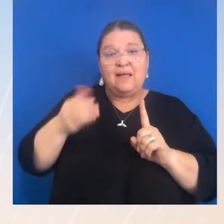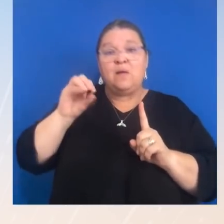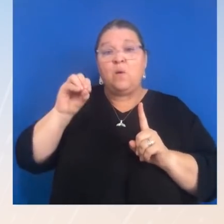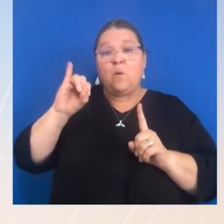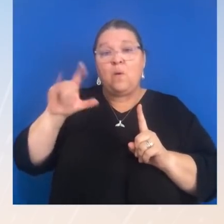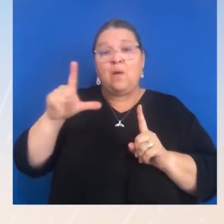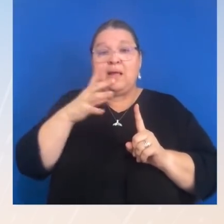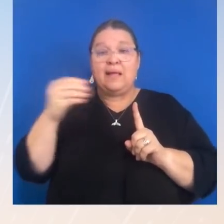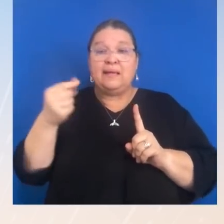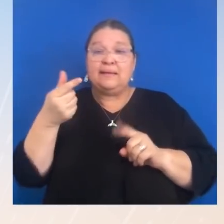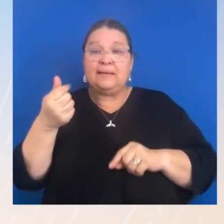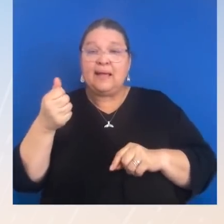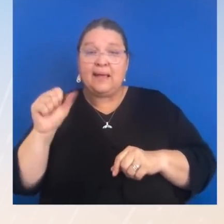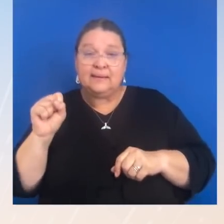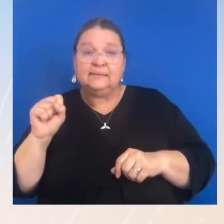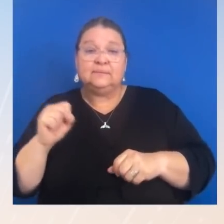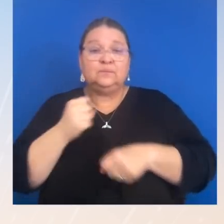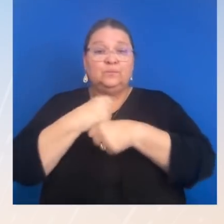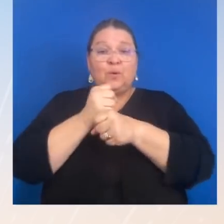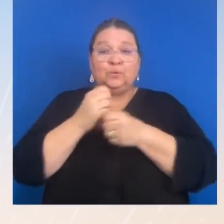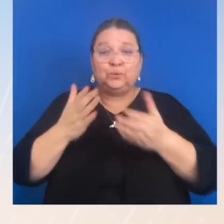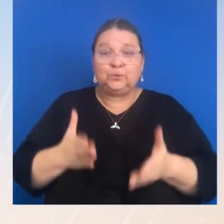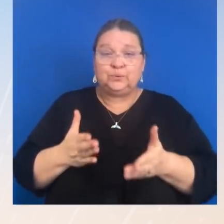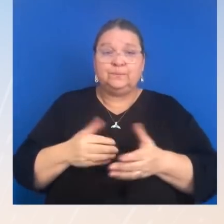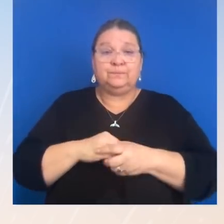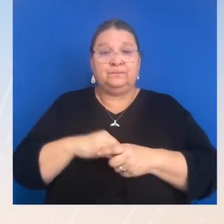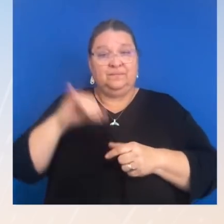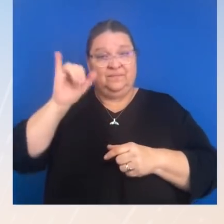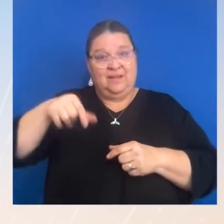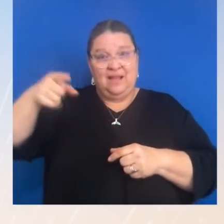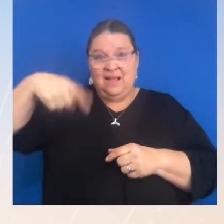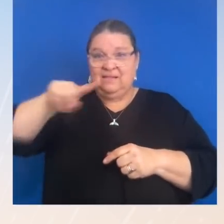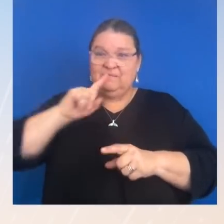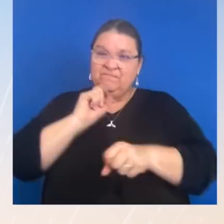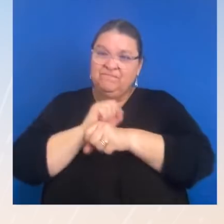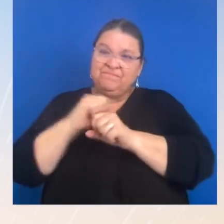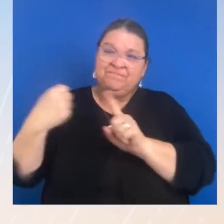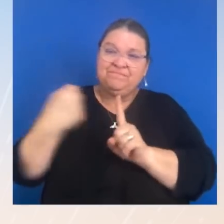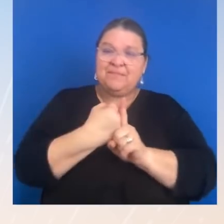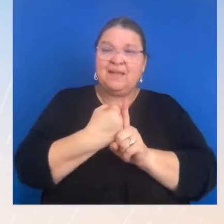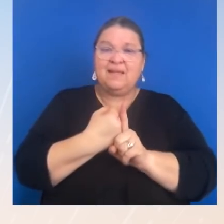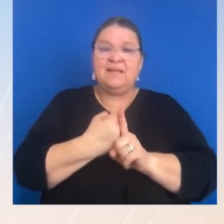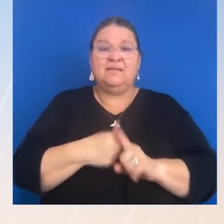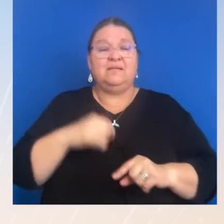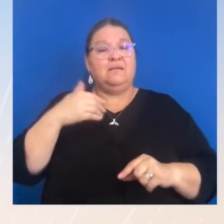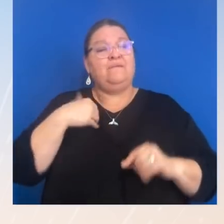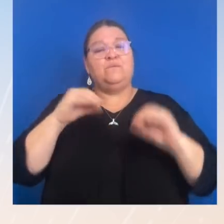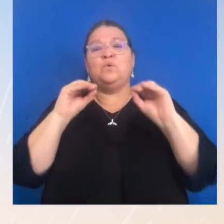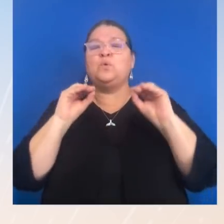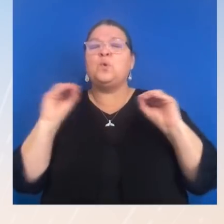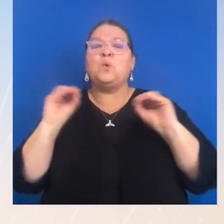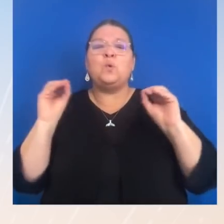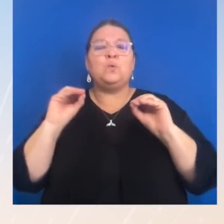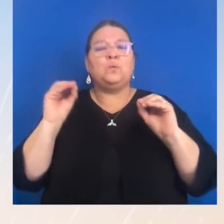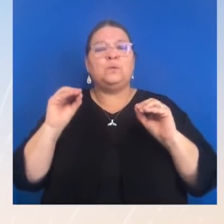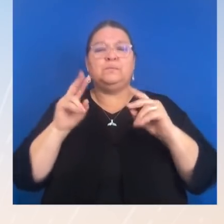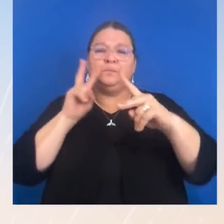for you in terms of him hosting oil company executives. The Press: Is he open to that? Ms. Psaki: I don't have anything planned on the schedule for that front.